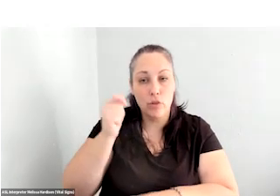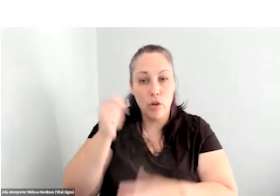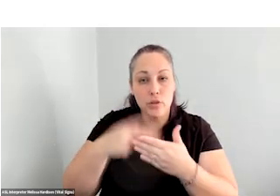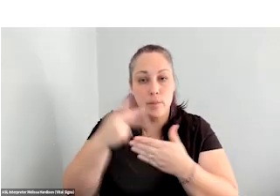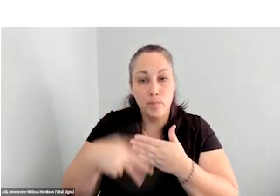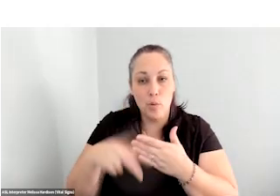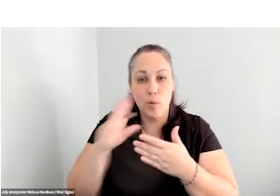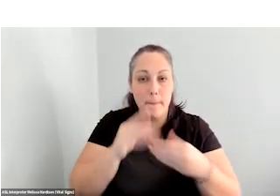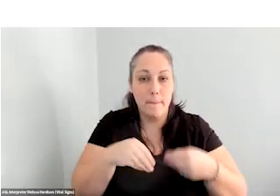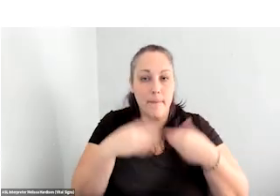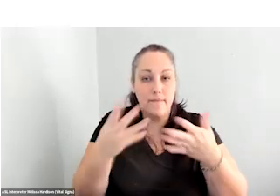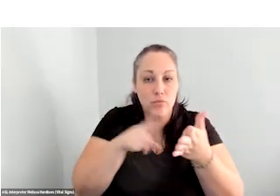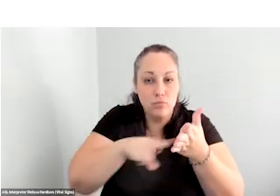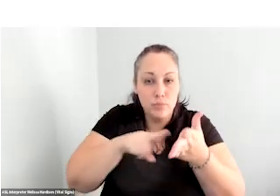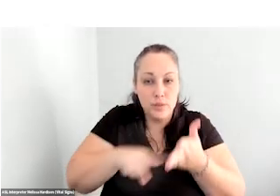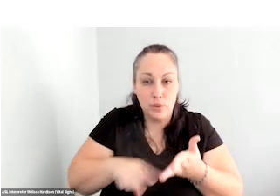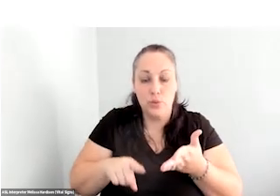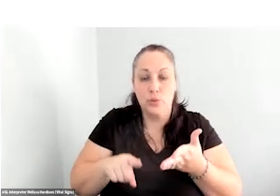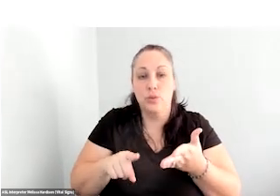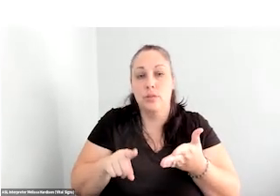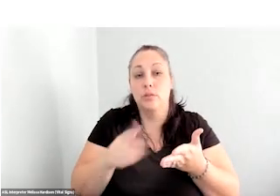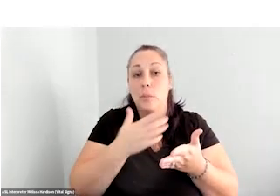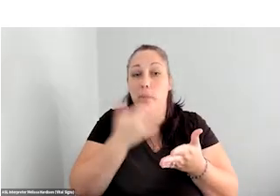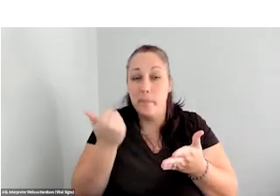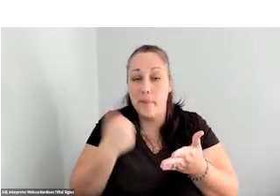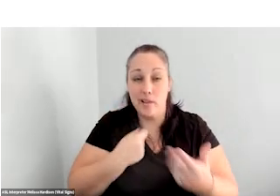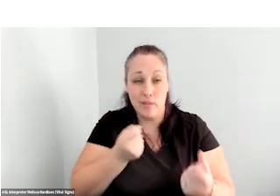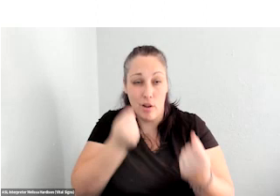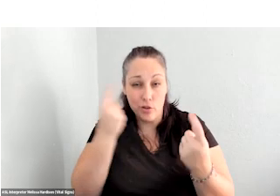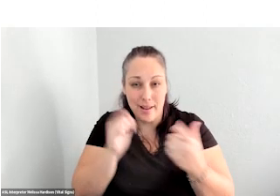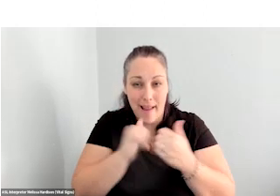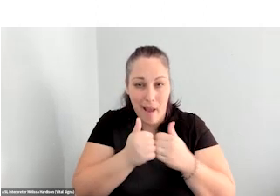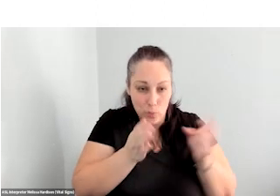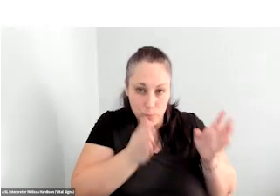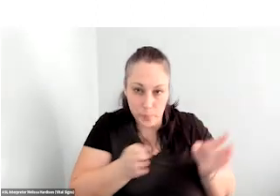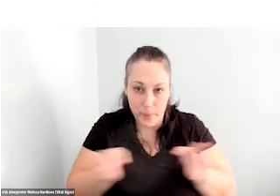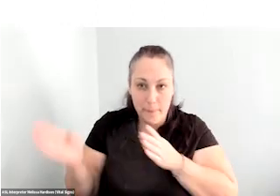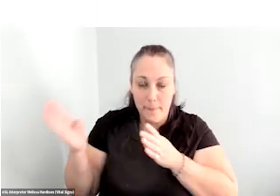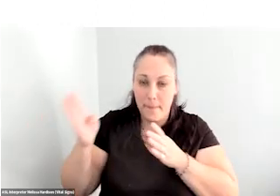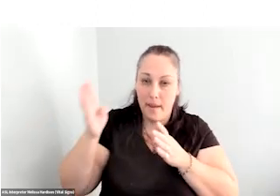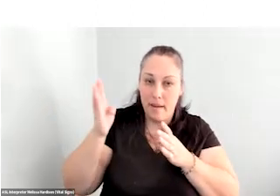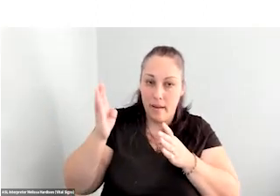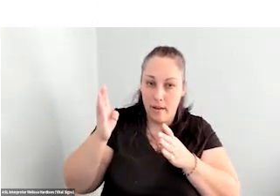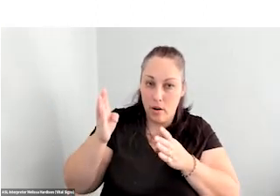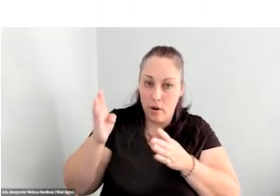to better understand how do we best prepare STEM teachers for the K through 12 environment.